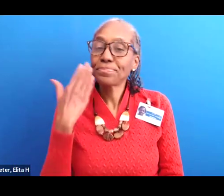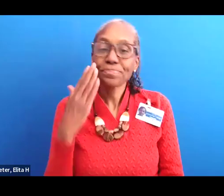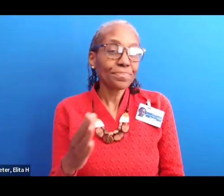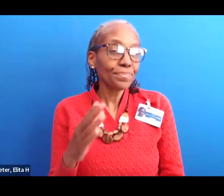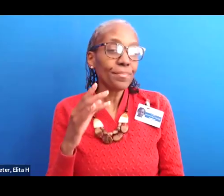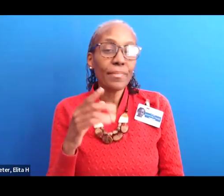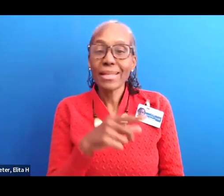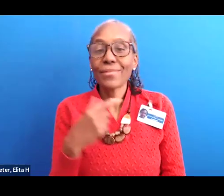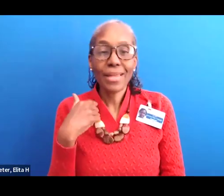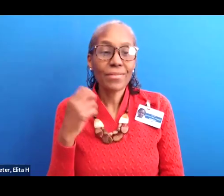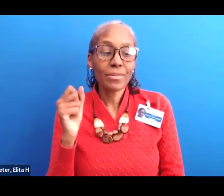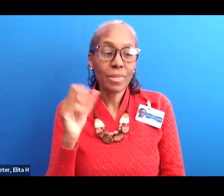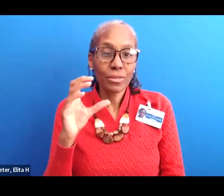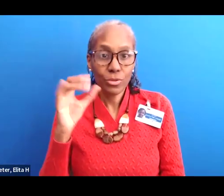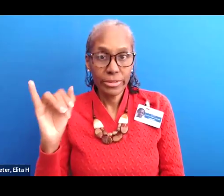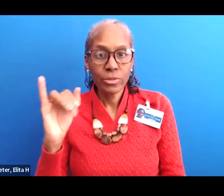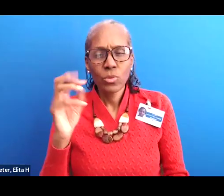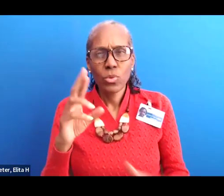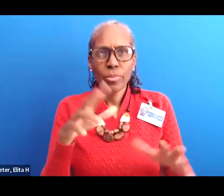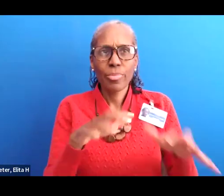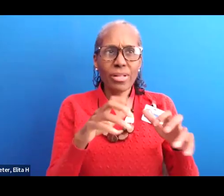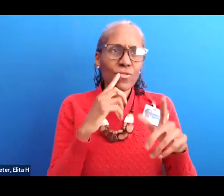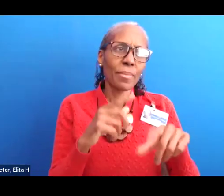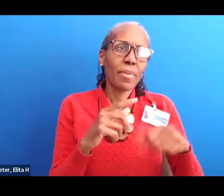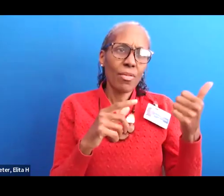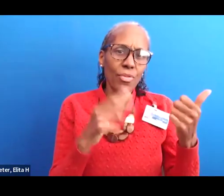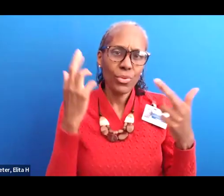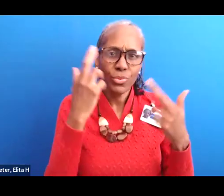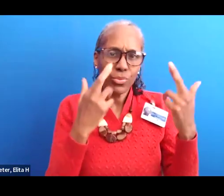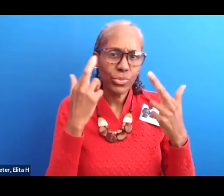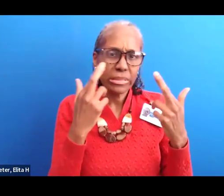cord injury or if they have paralysis from another issue,